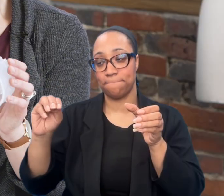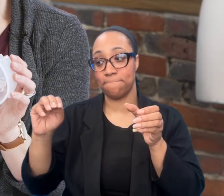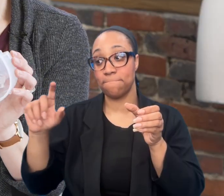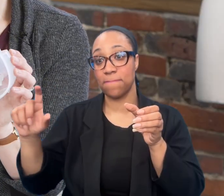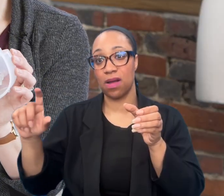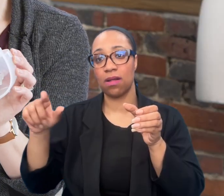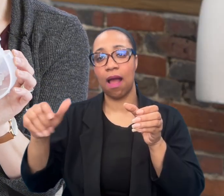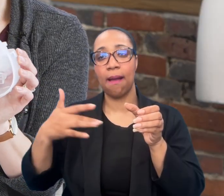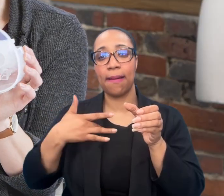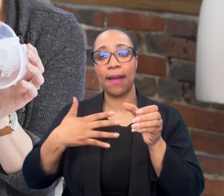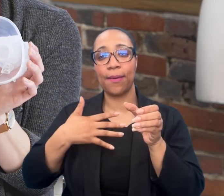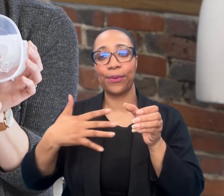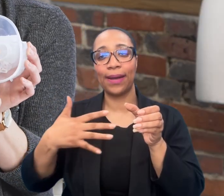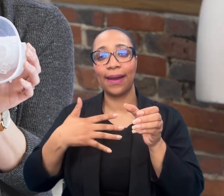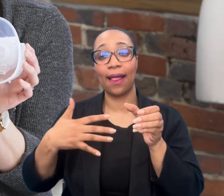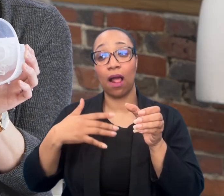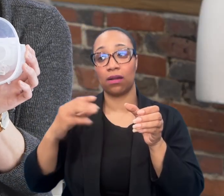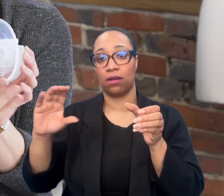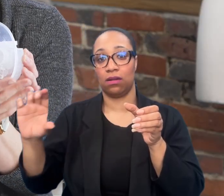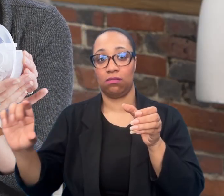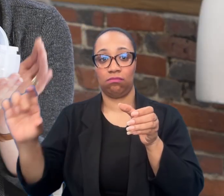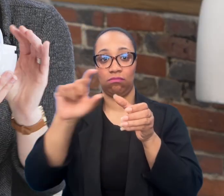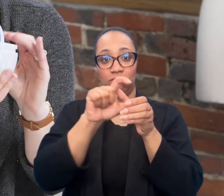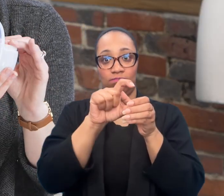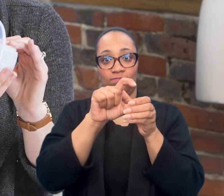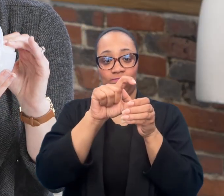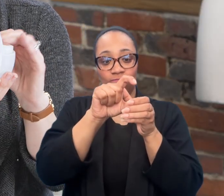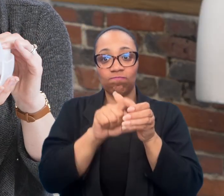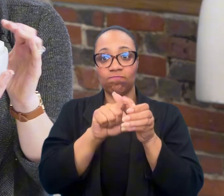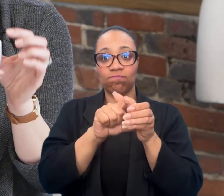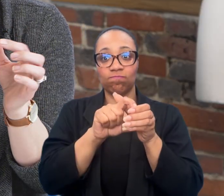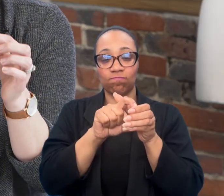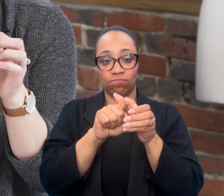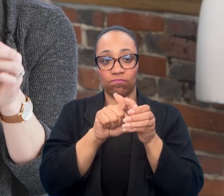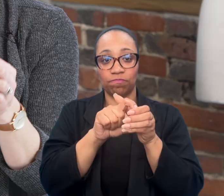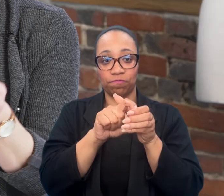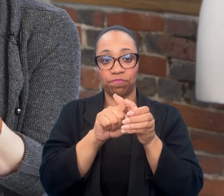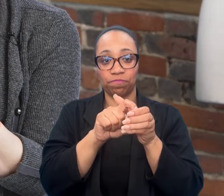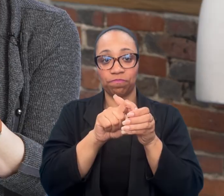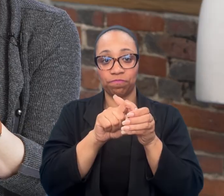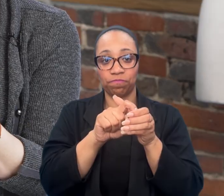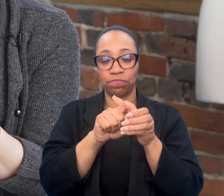and that thumb print is what's going to face towards the center and so you'll see it's only